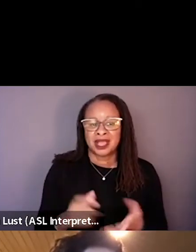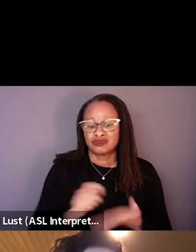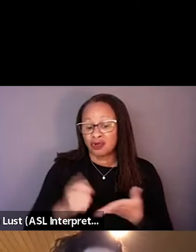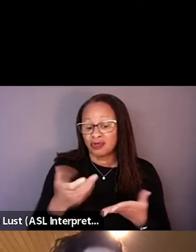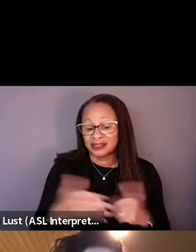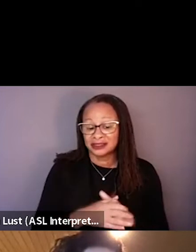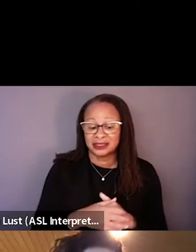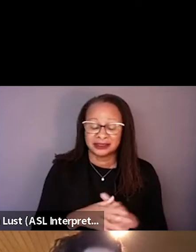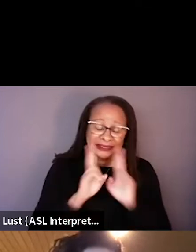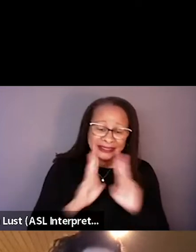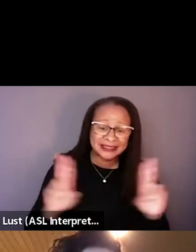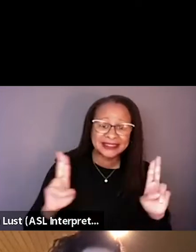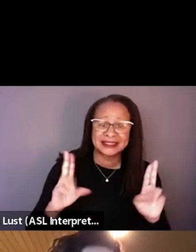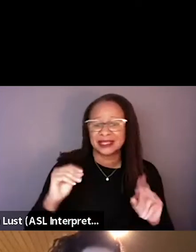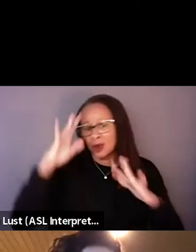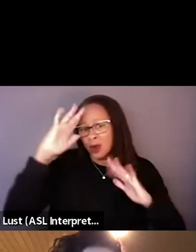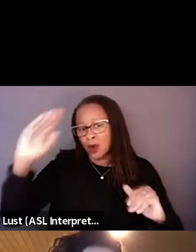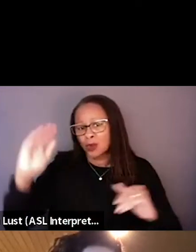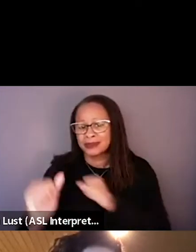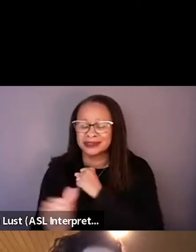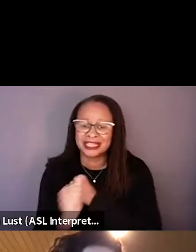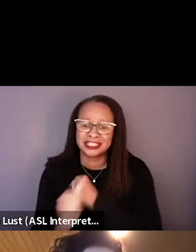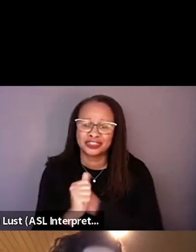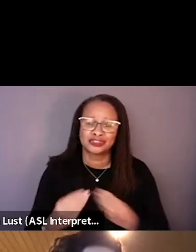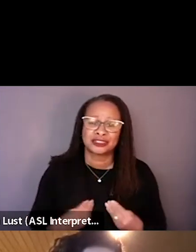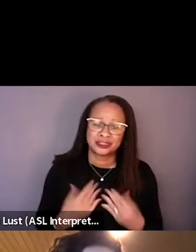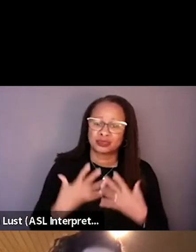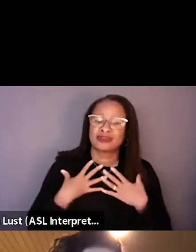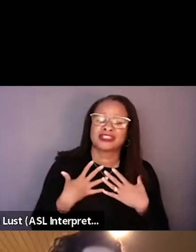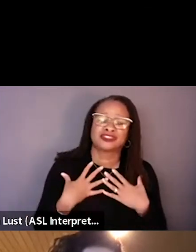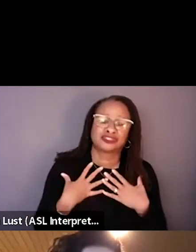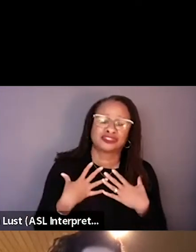like "innocence" and "hope" and "danger" and "inspiration" and "freedom of expression".